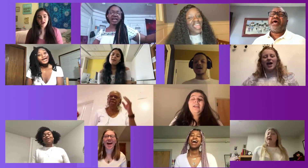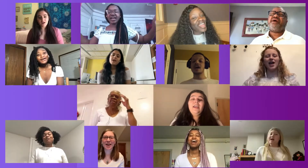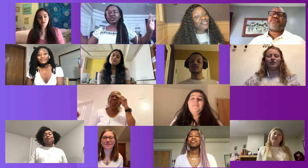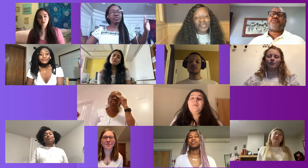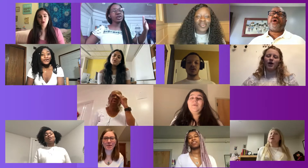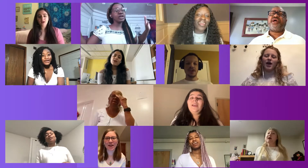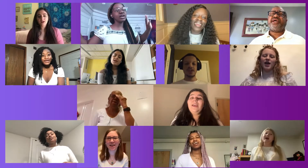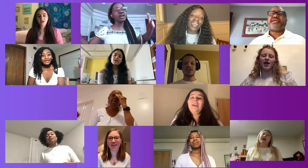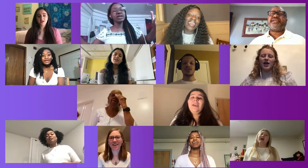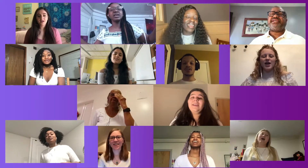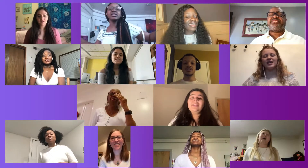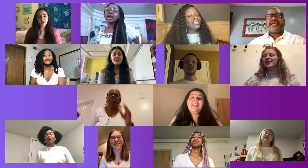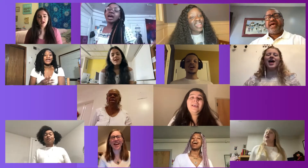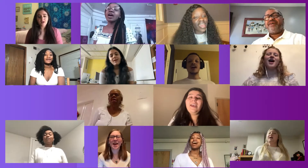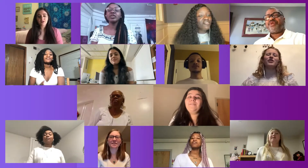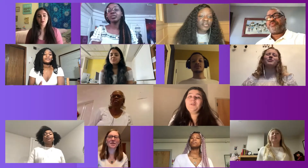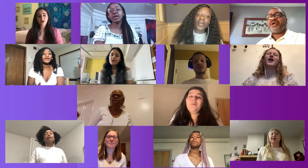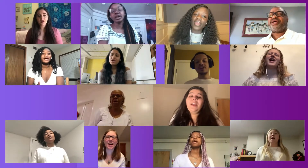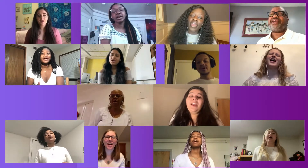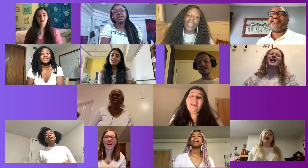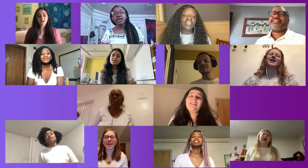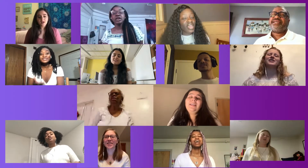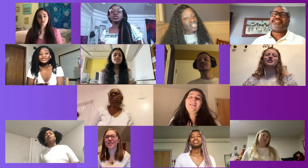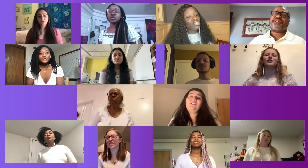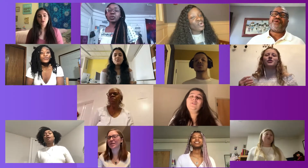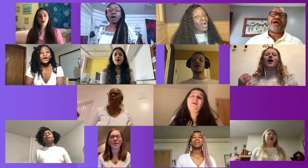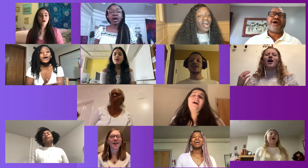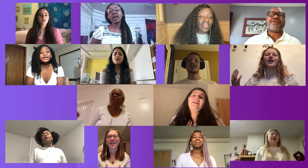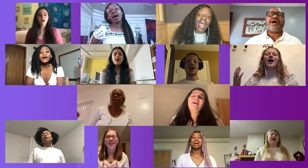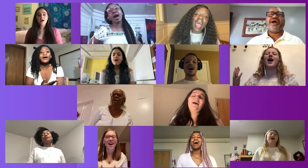Every praise, every praise is to our God